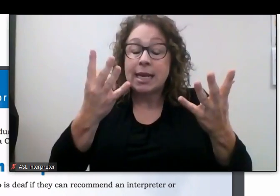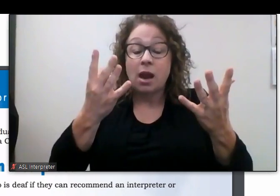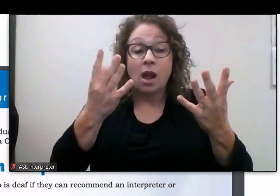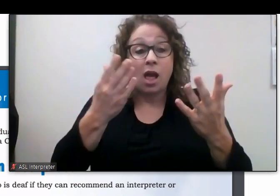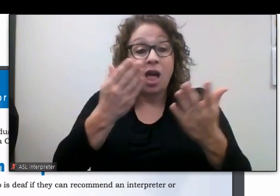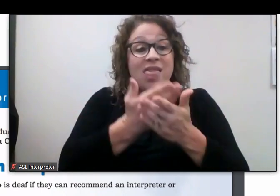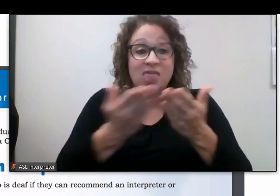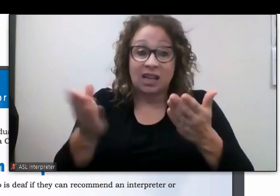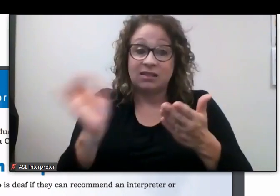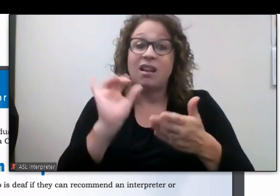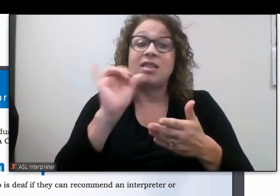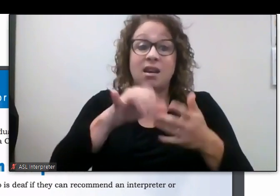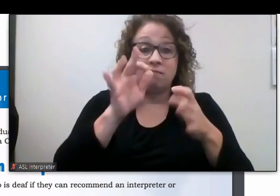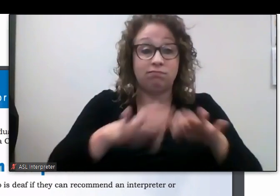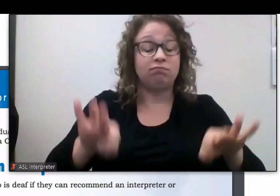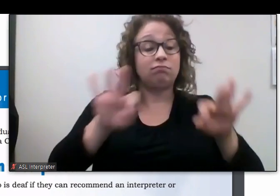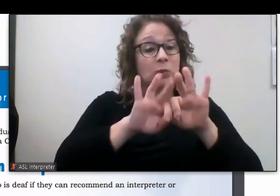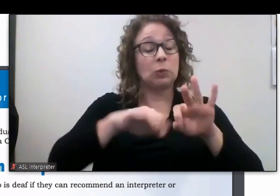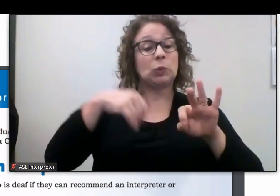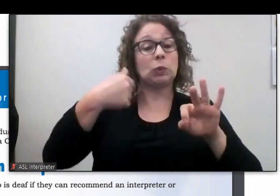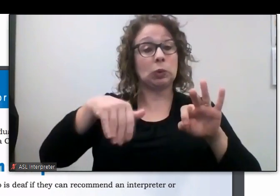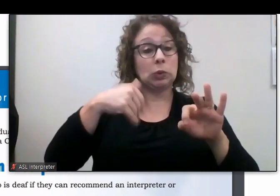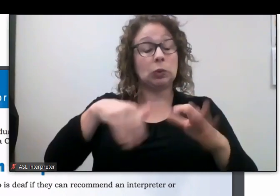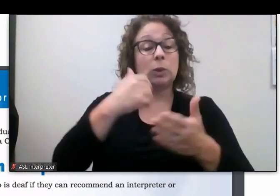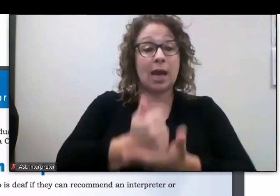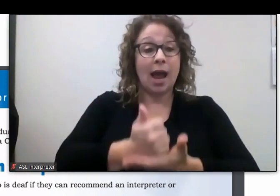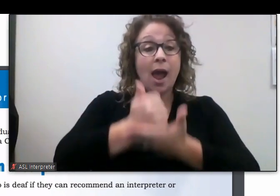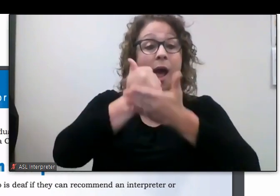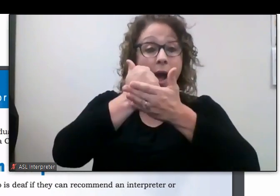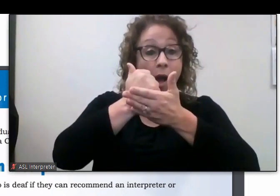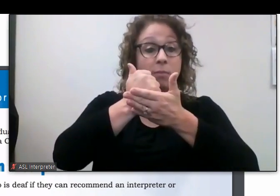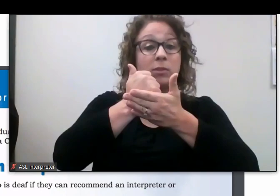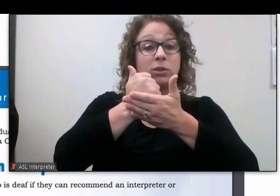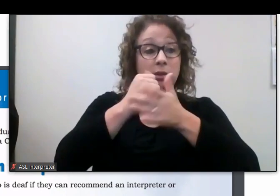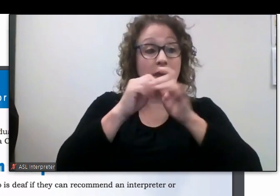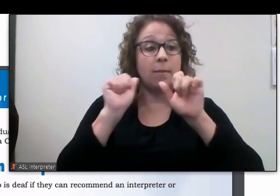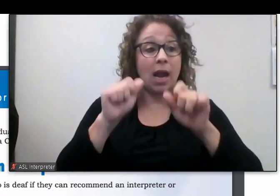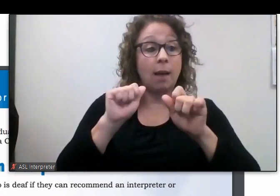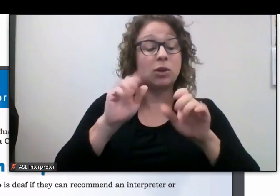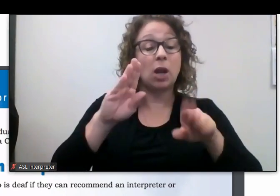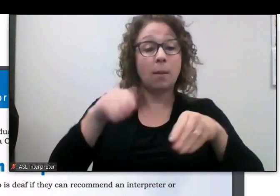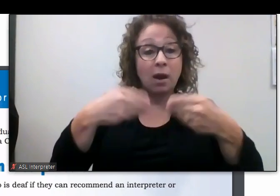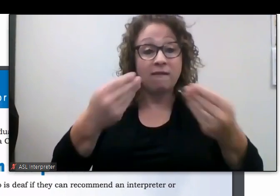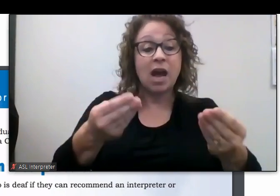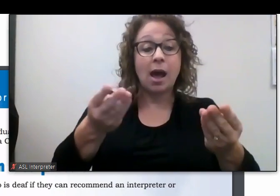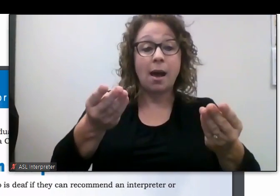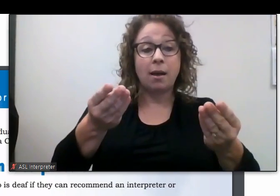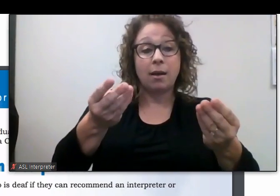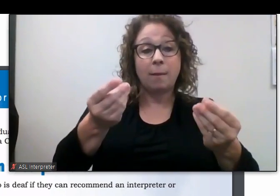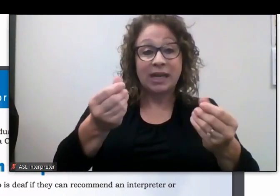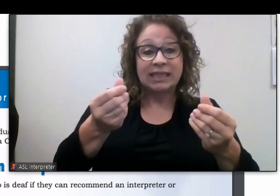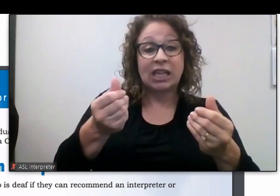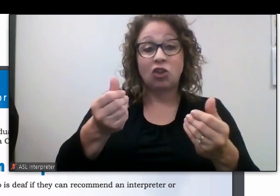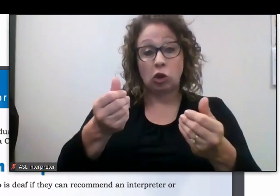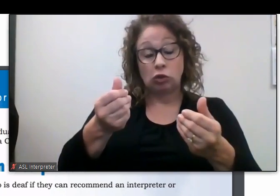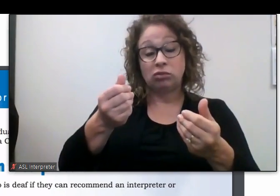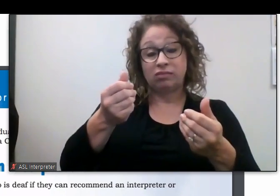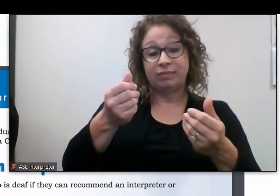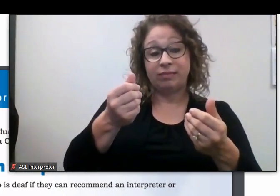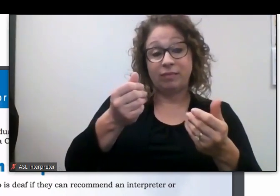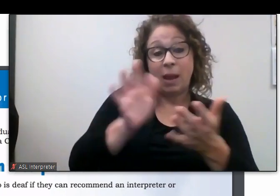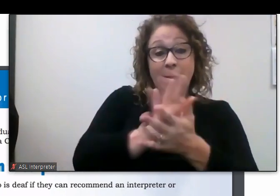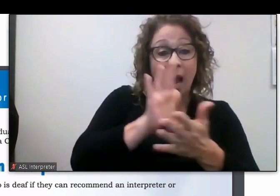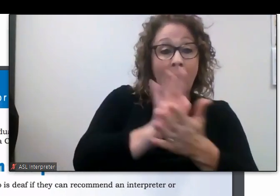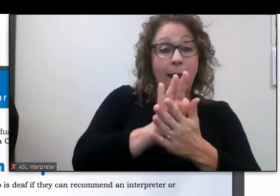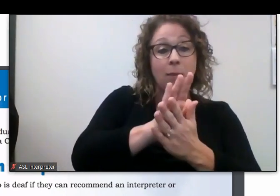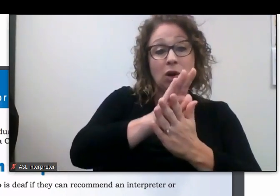and it's very helpful to be able to provide material to the interpreters in advance wherever possible -